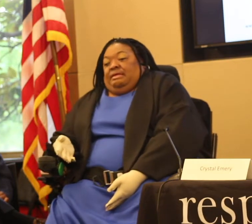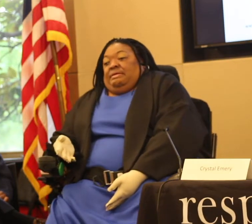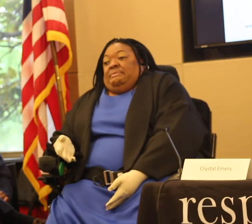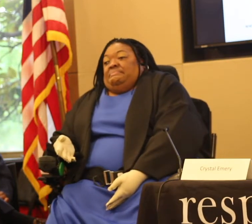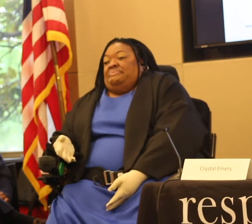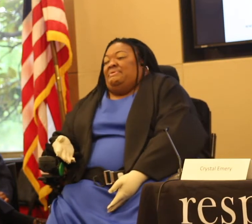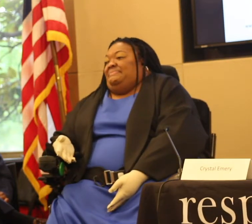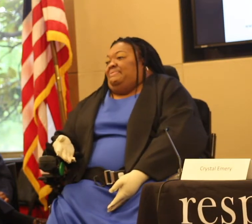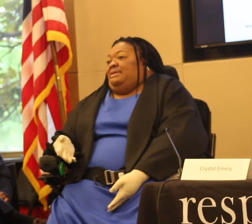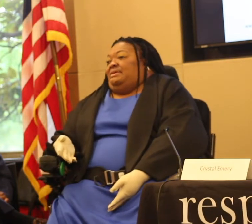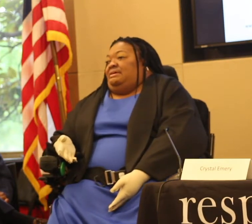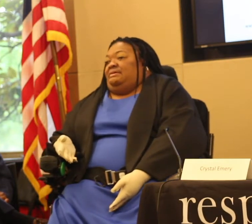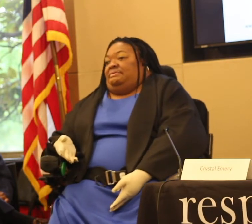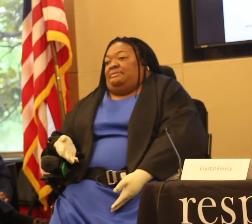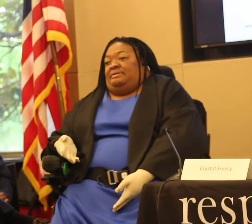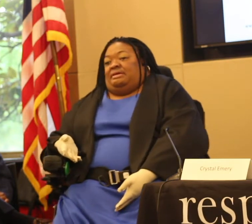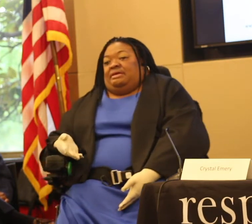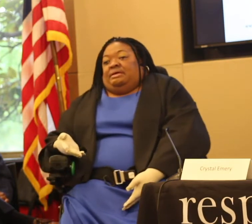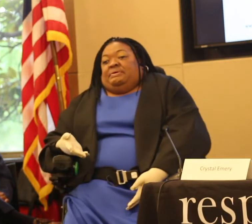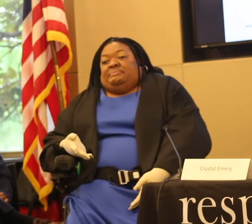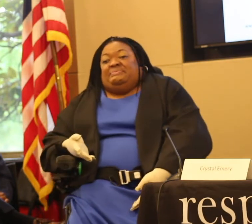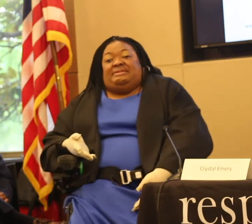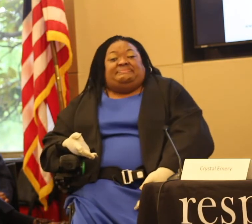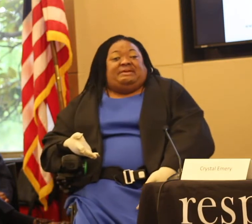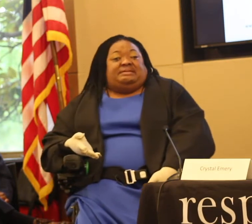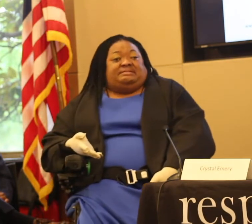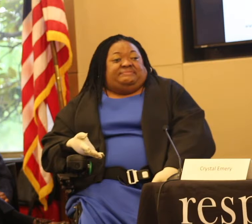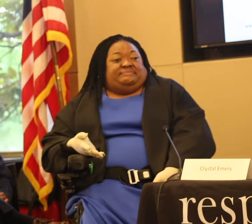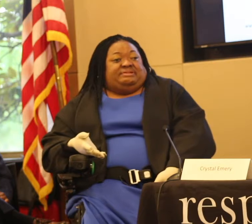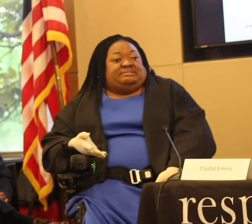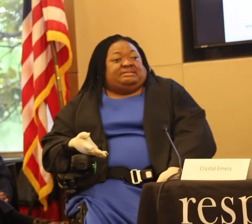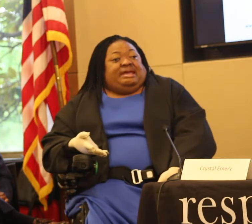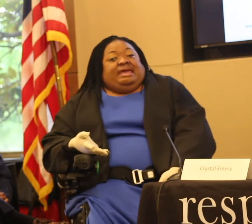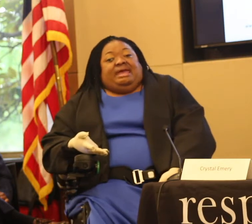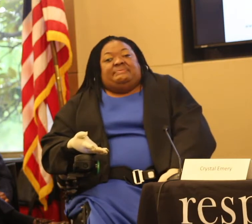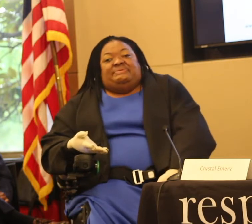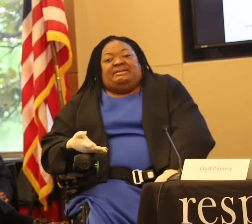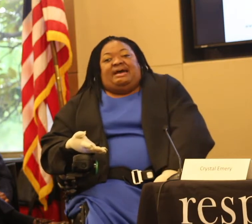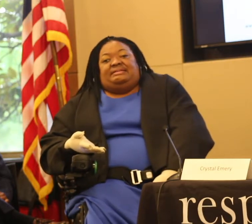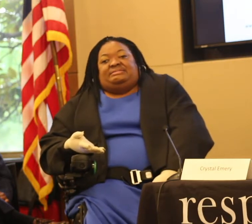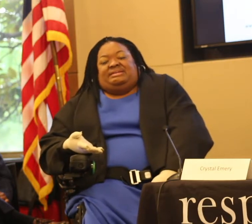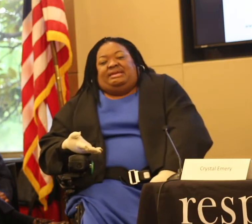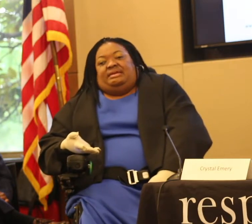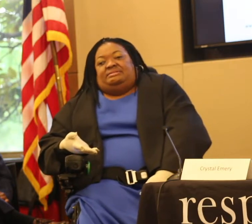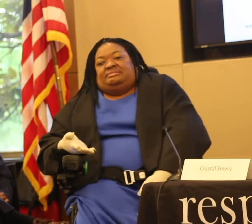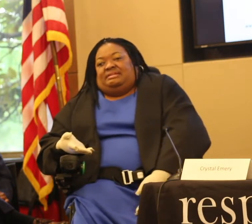point being here we can make a